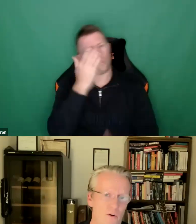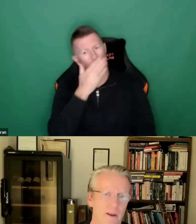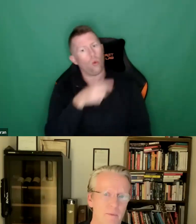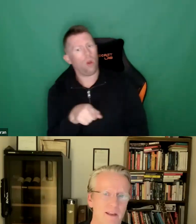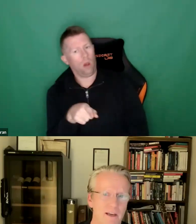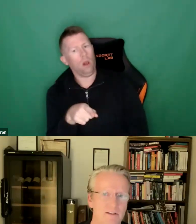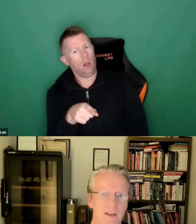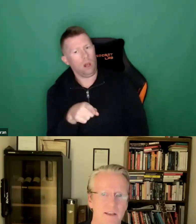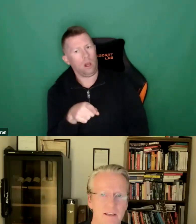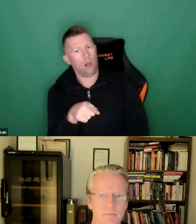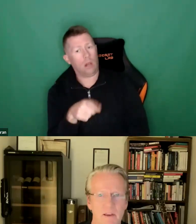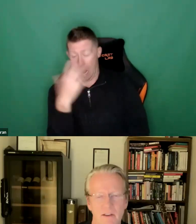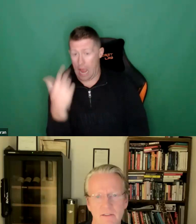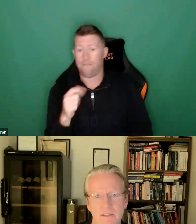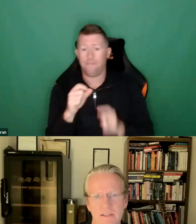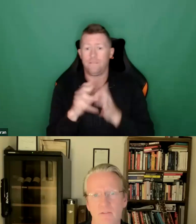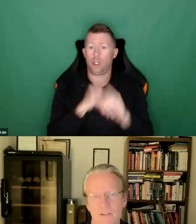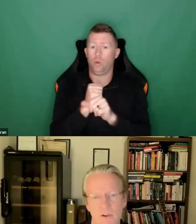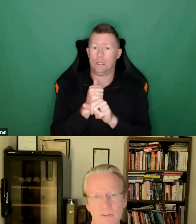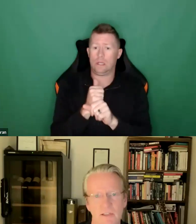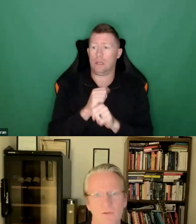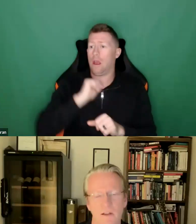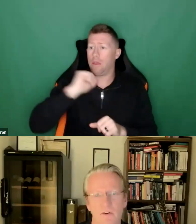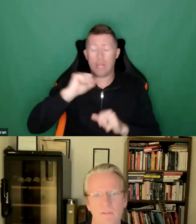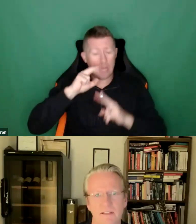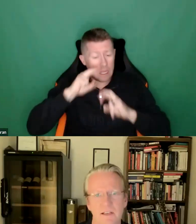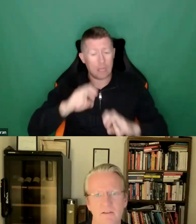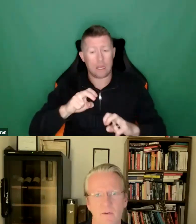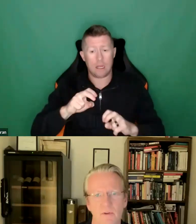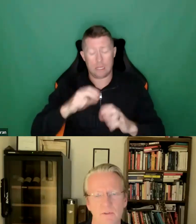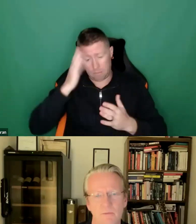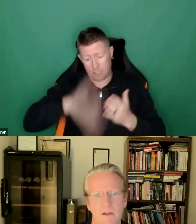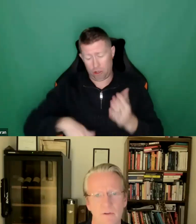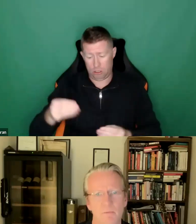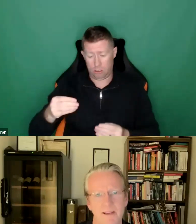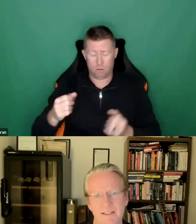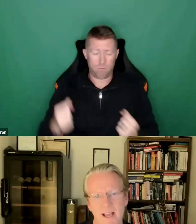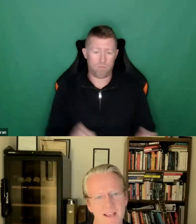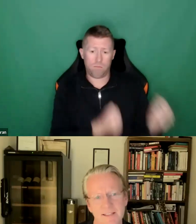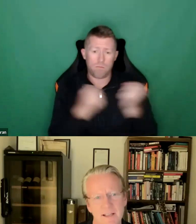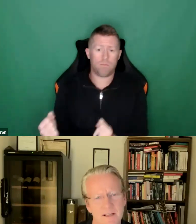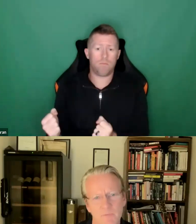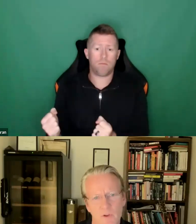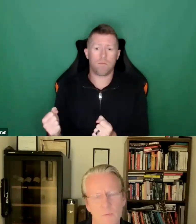that have already had this type of practice of bringing education and health to one place that